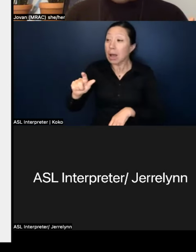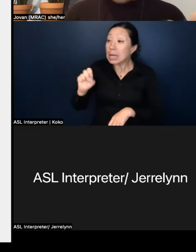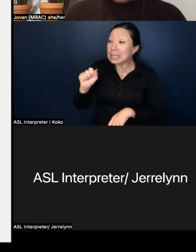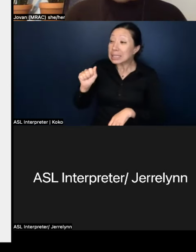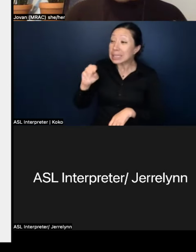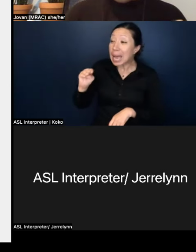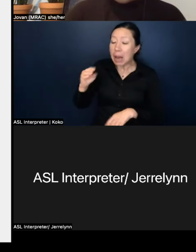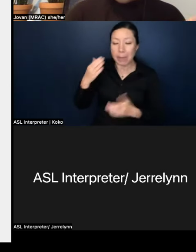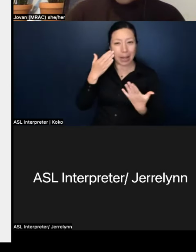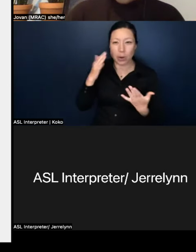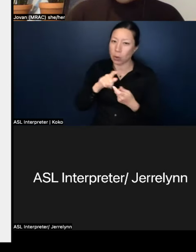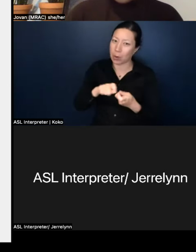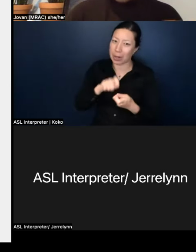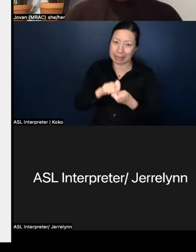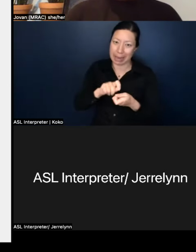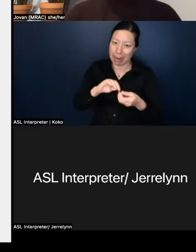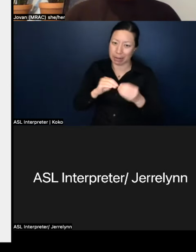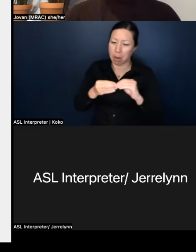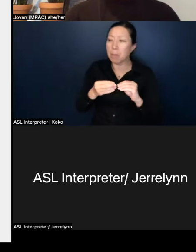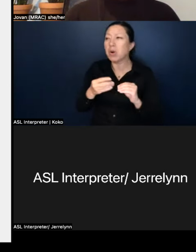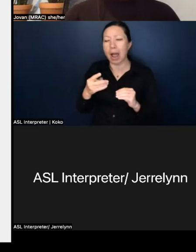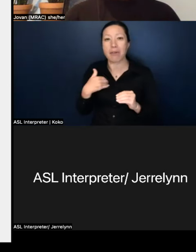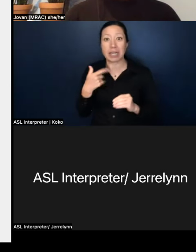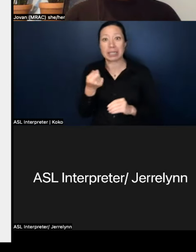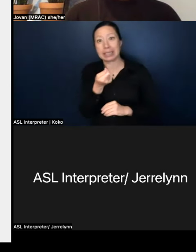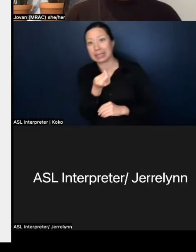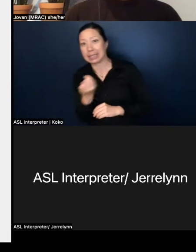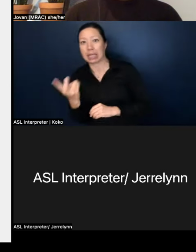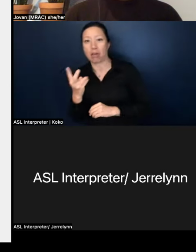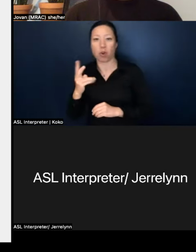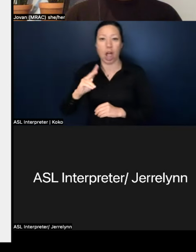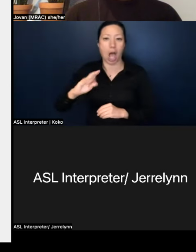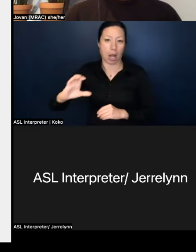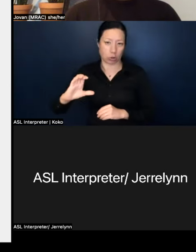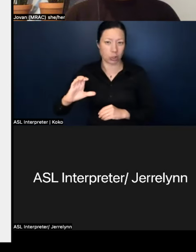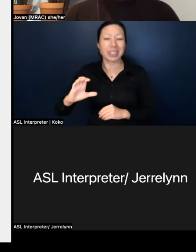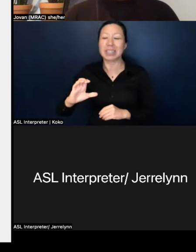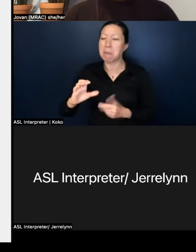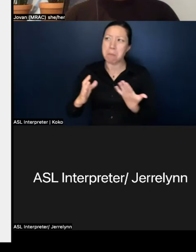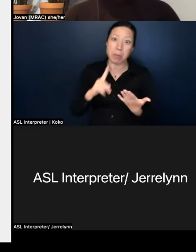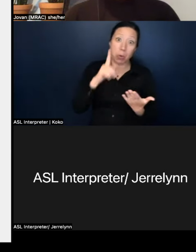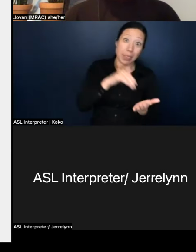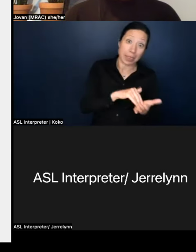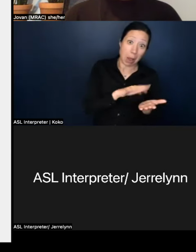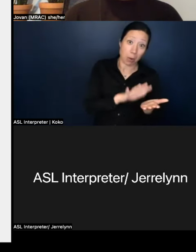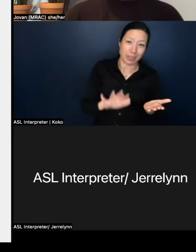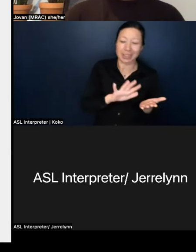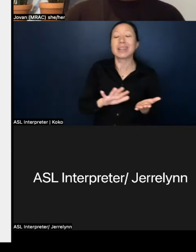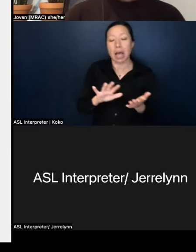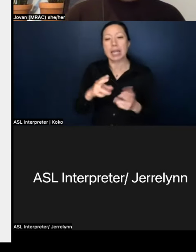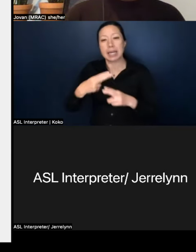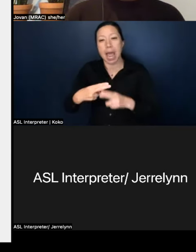if not a thousand or so, names in our database for folks that have participated in our process in the past.